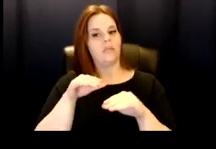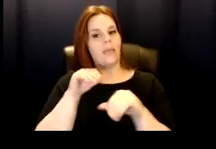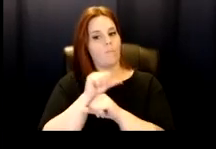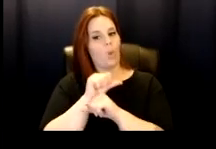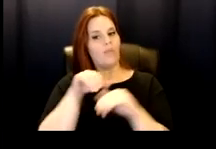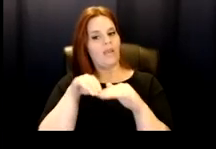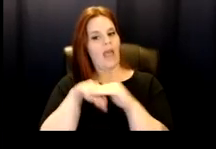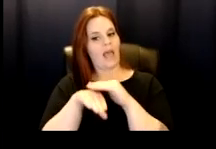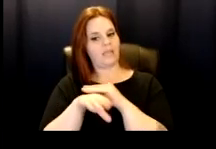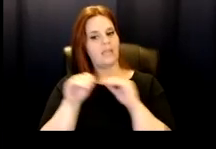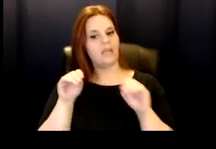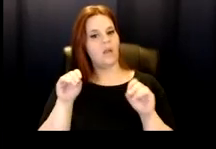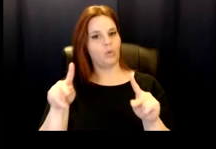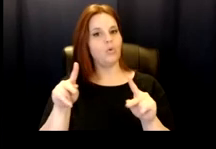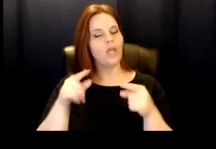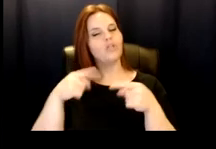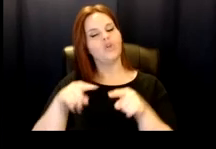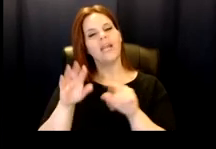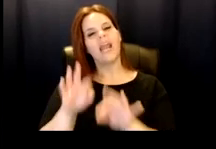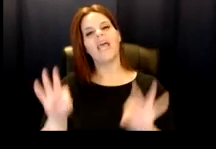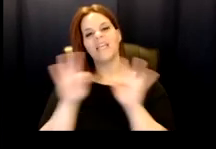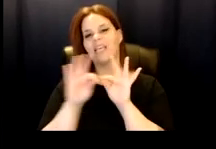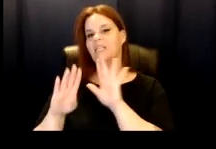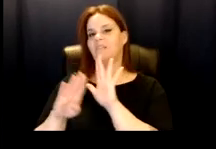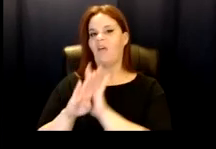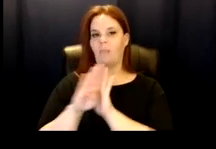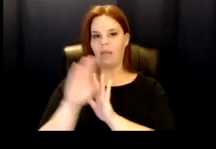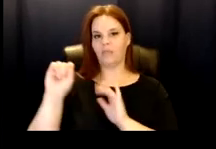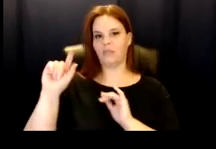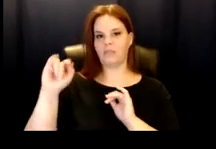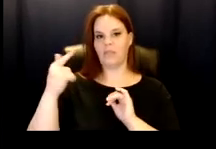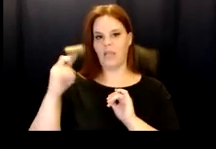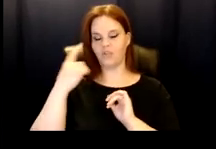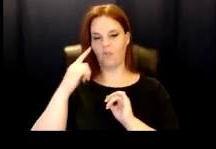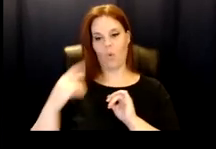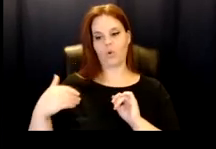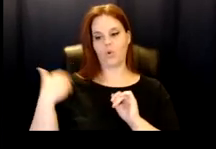during a key developmental stage for adolescents and youth with disabilities. However, despite